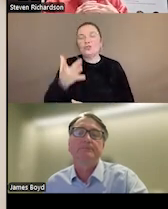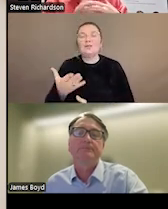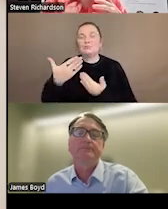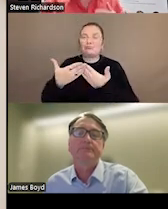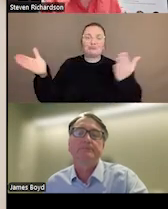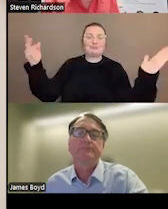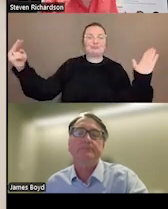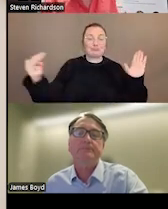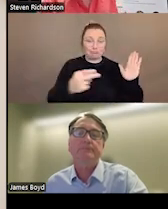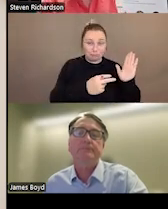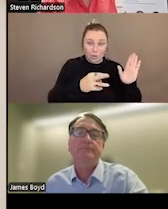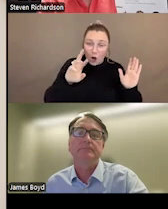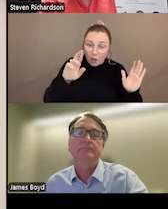that is clear. >>